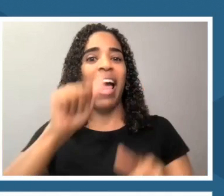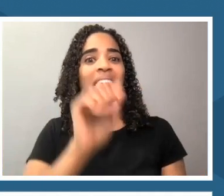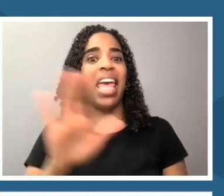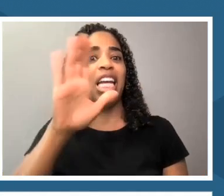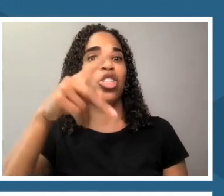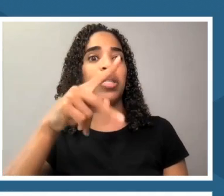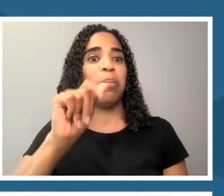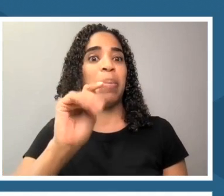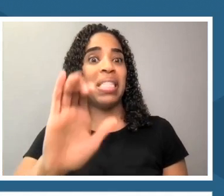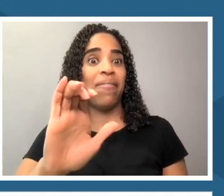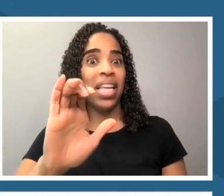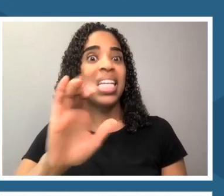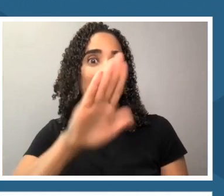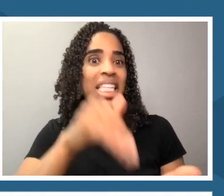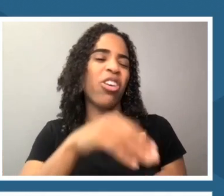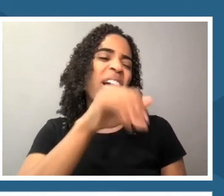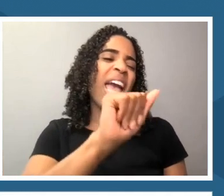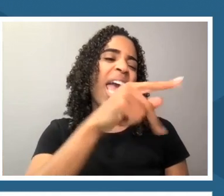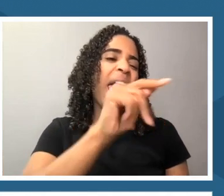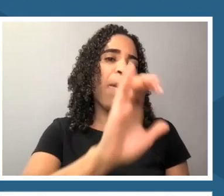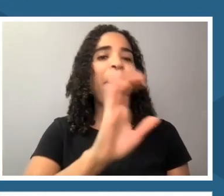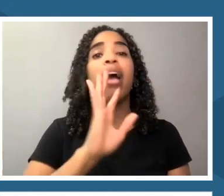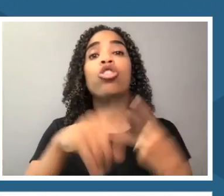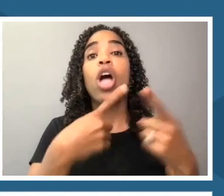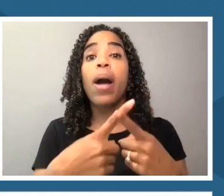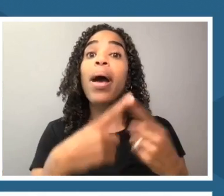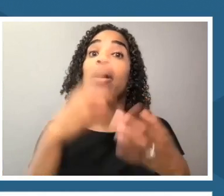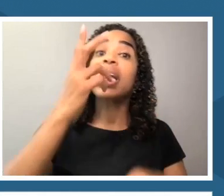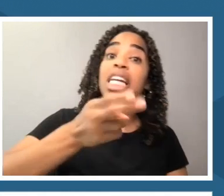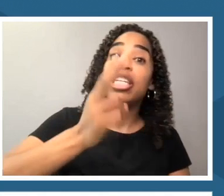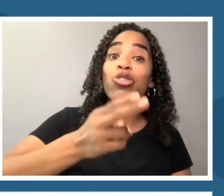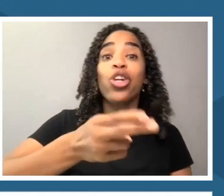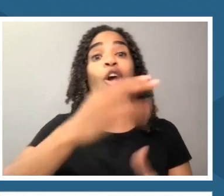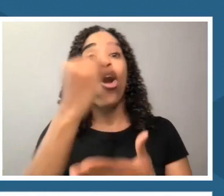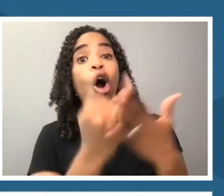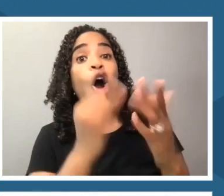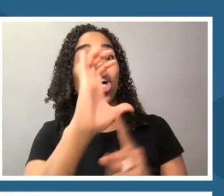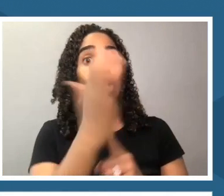where we share apa history art and culture through innovative museum